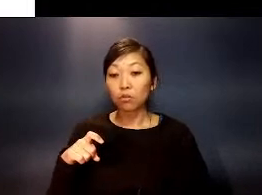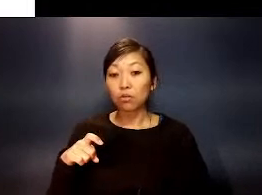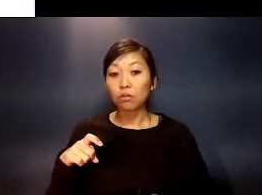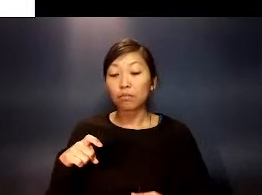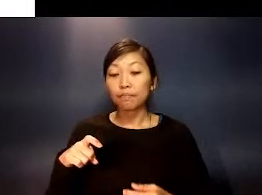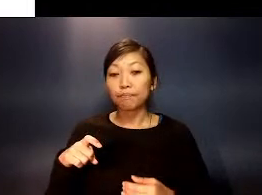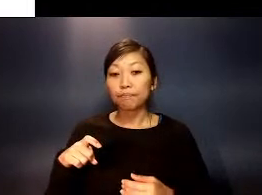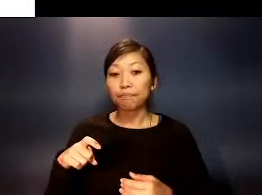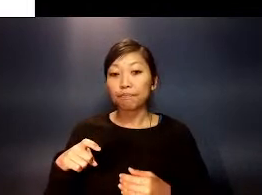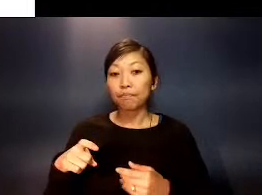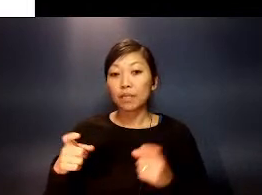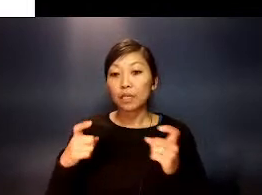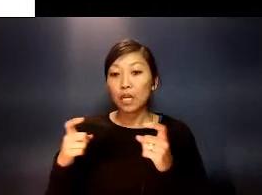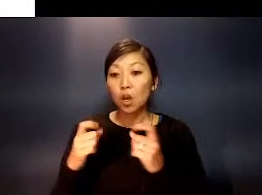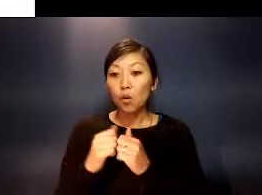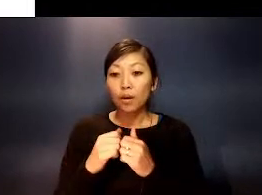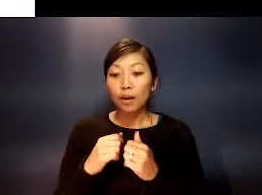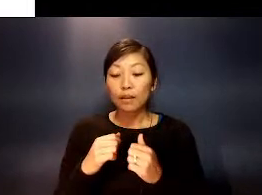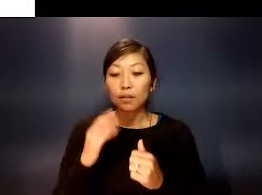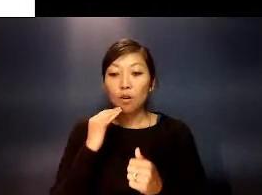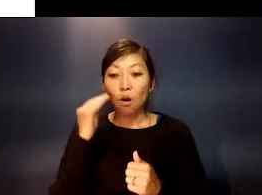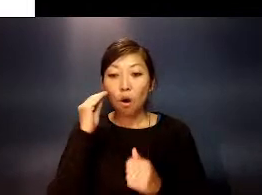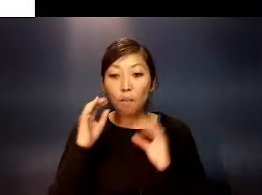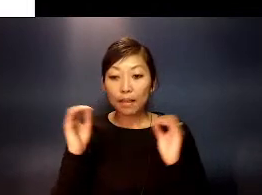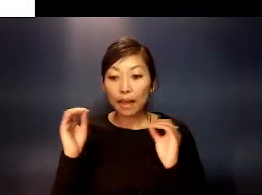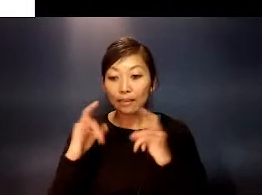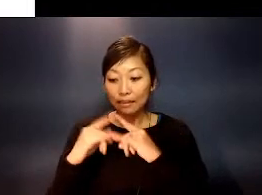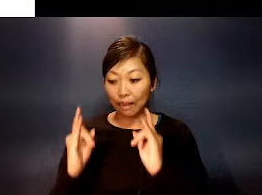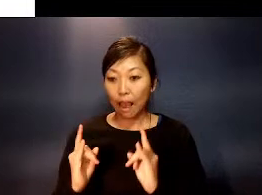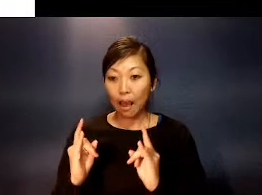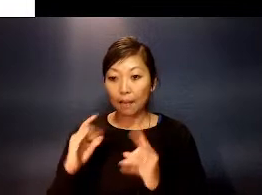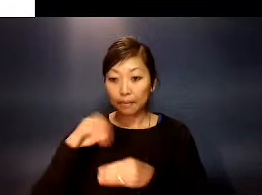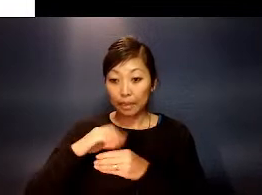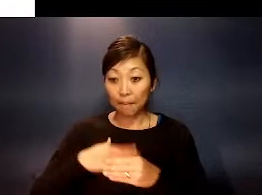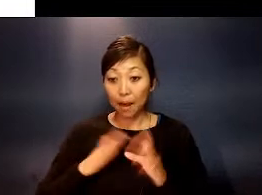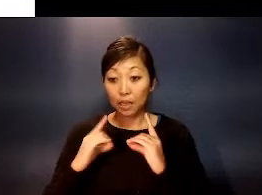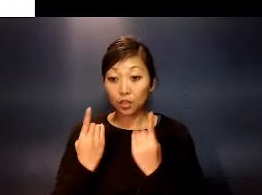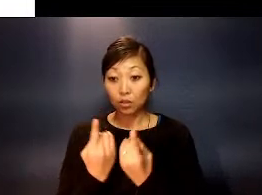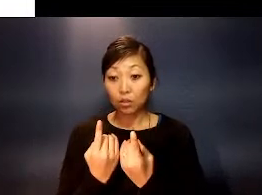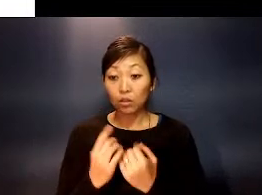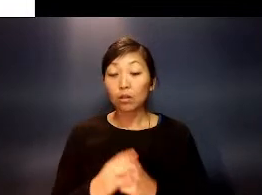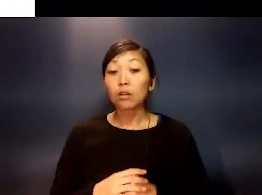EVERY DAY WITH THIS YEAR, ACROSS THE STREET HOMELESS ENCAMPMENT, ACROSS THE STREET FROM MY HOUSE.